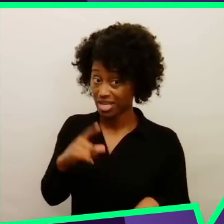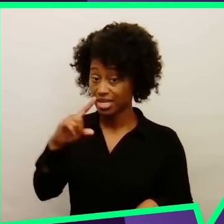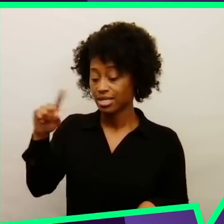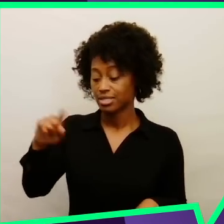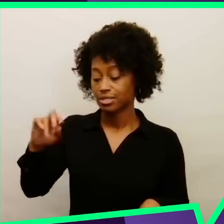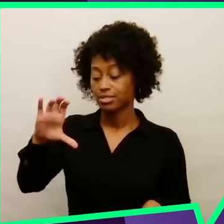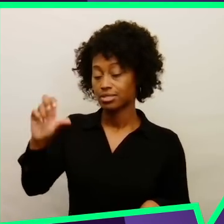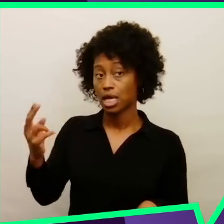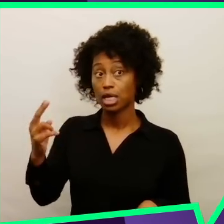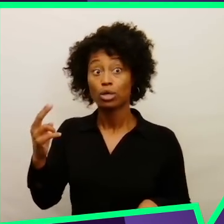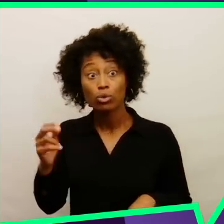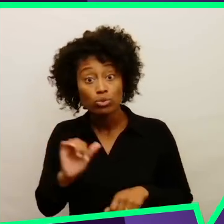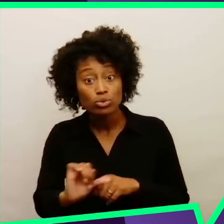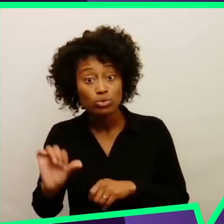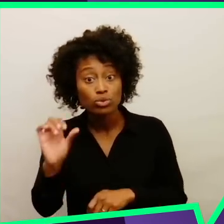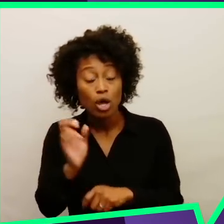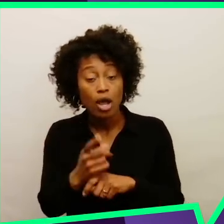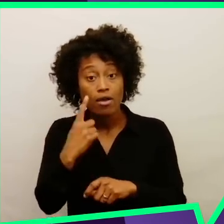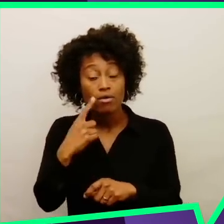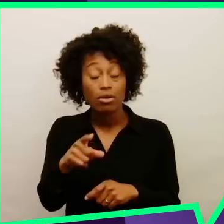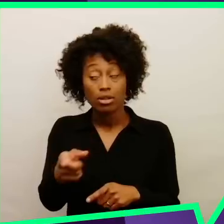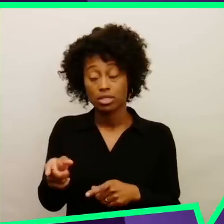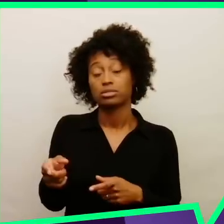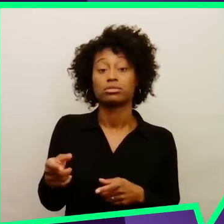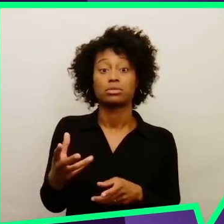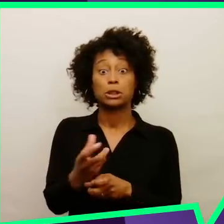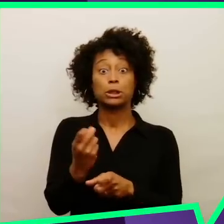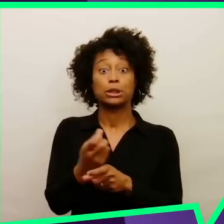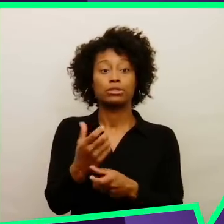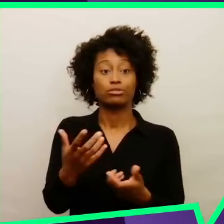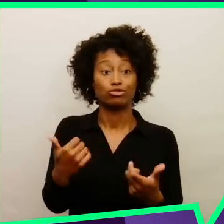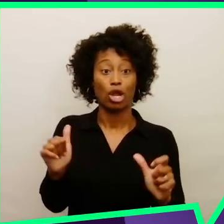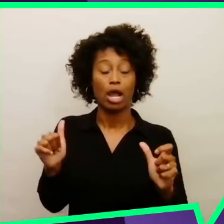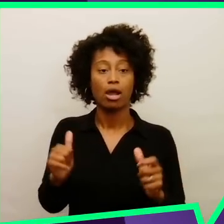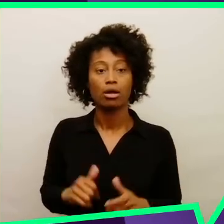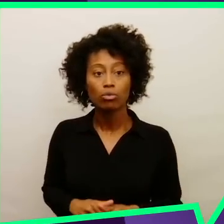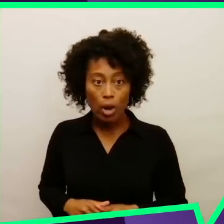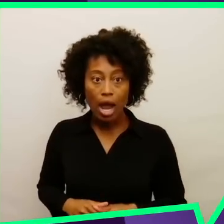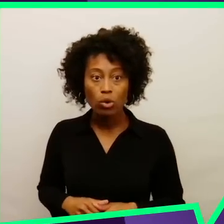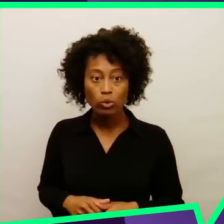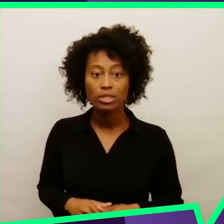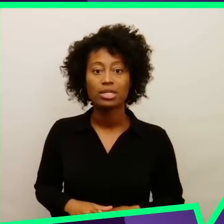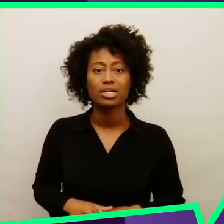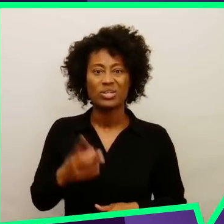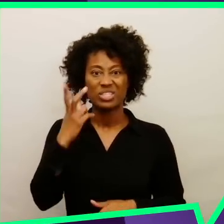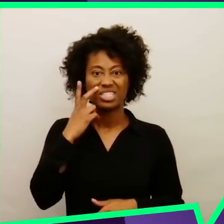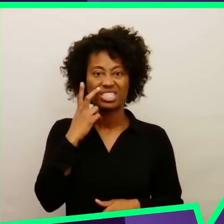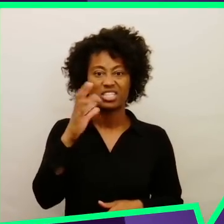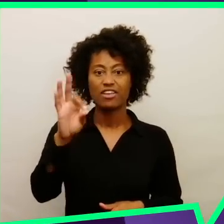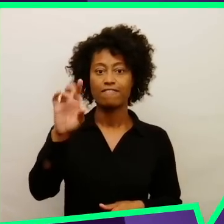doing some work on this tarmac. Lily, I got to say, this fog, it seems